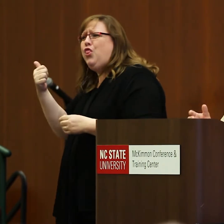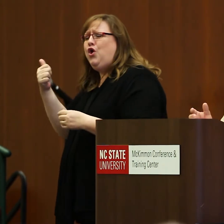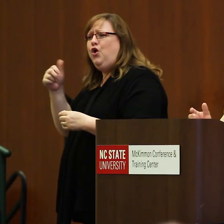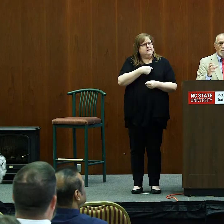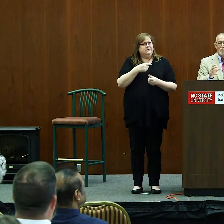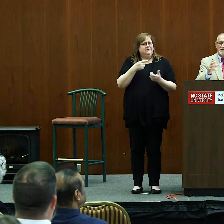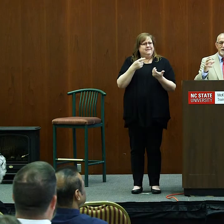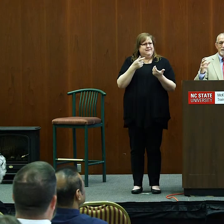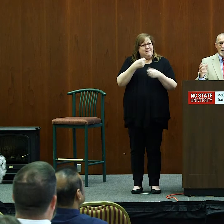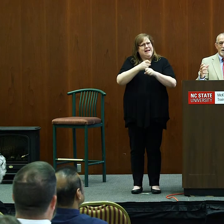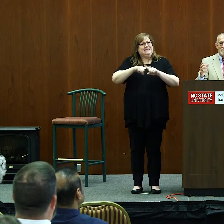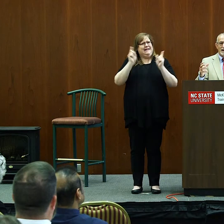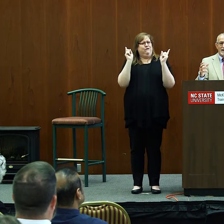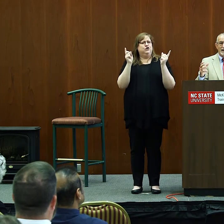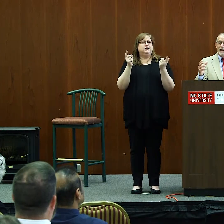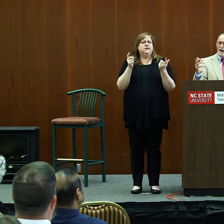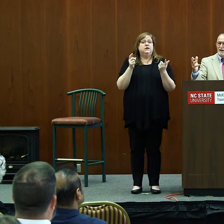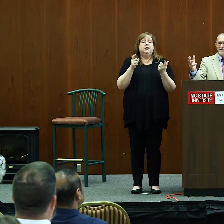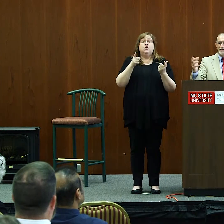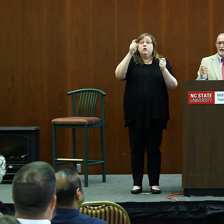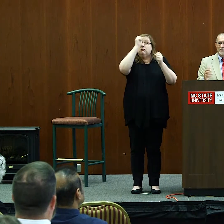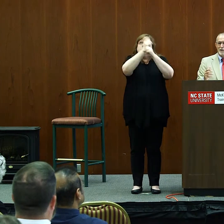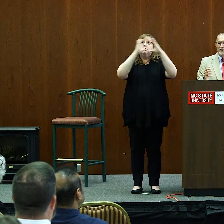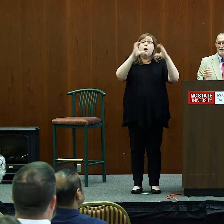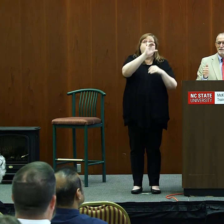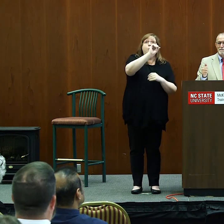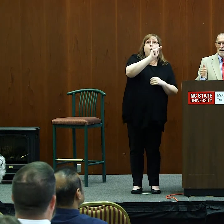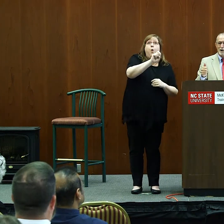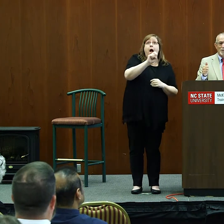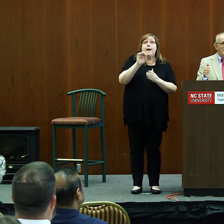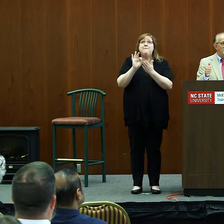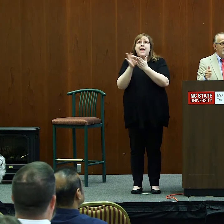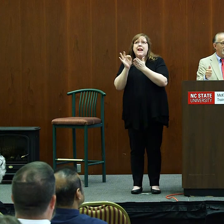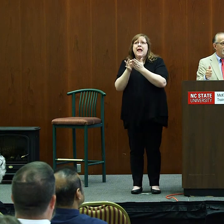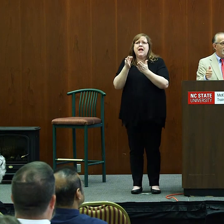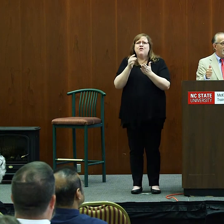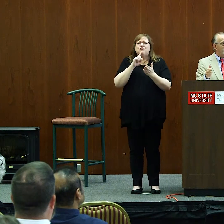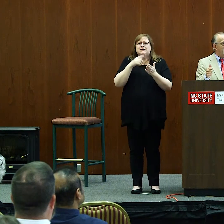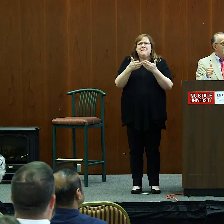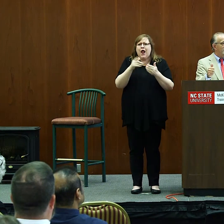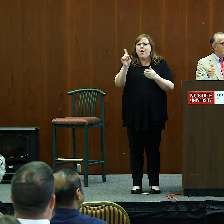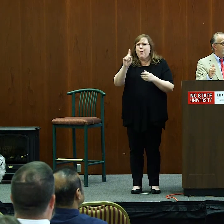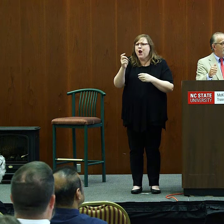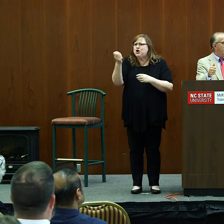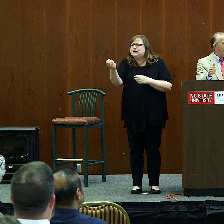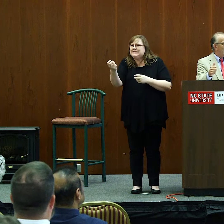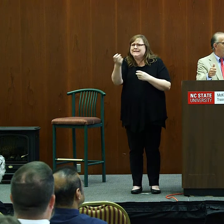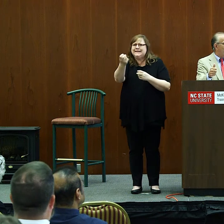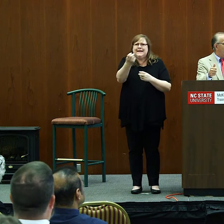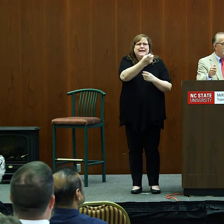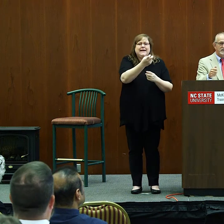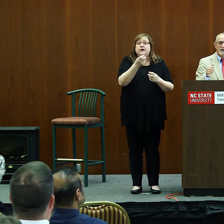When we think about one Medicaid, I think it's exactly right. It doesn't matter where you sit whether or not you sit in a Division of Health Benefits or